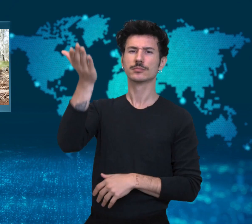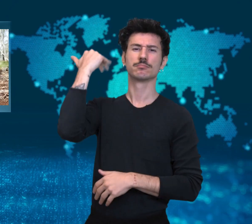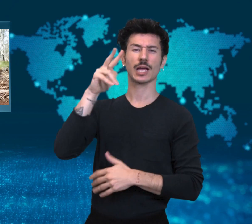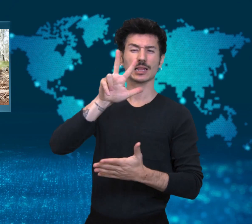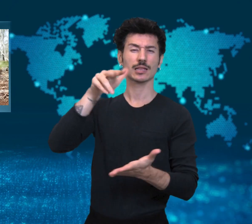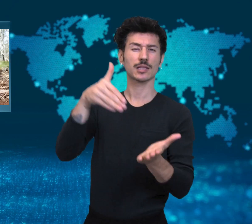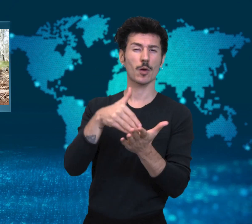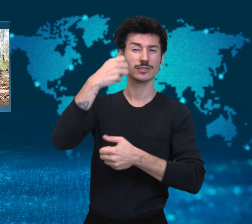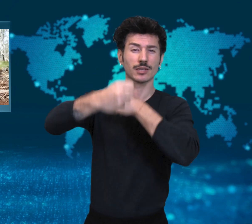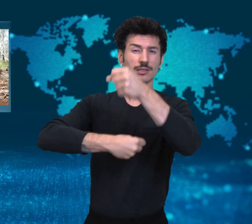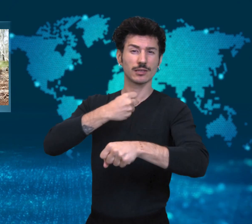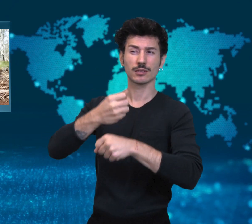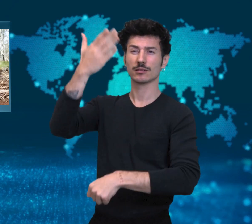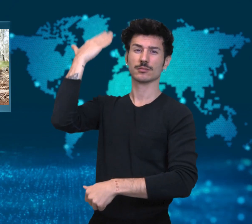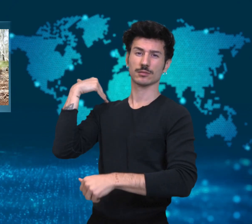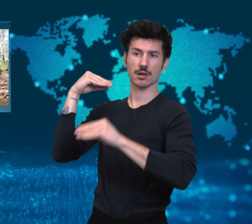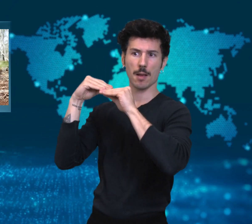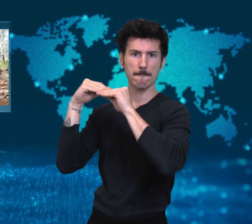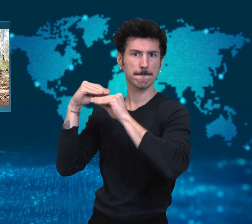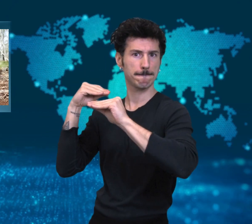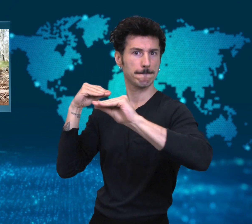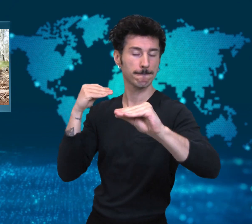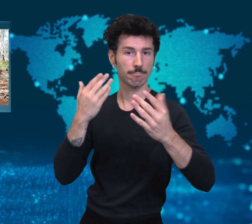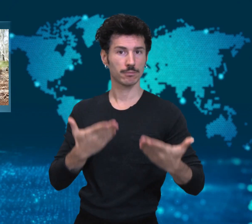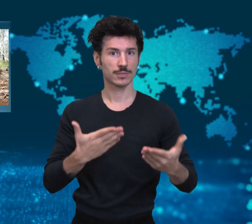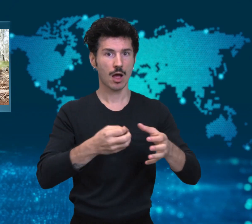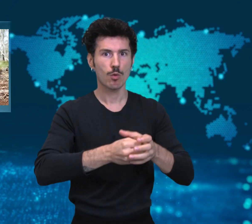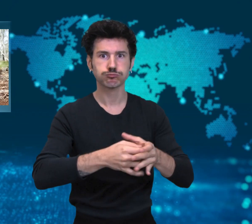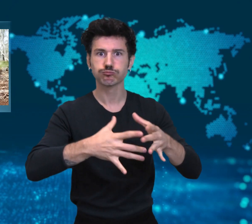Australian wild after 3,000 years.